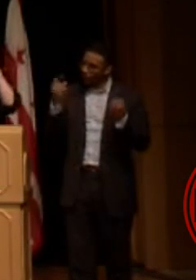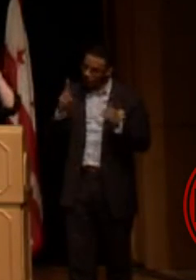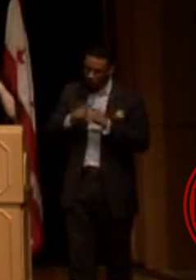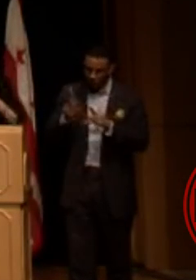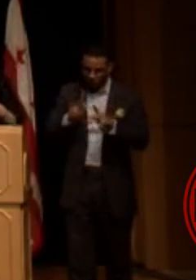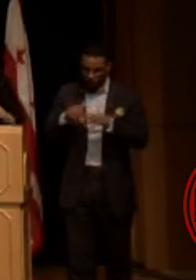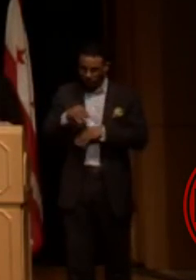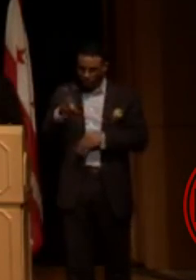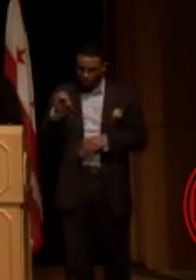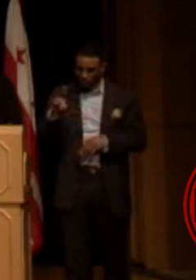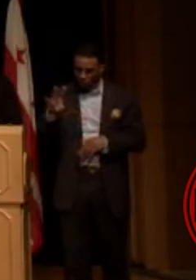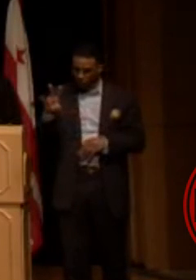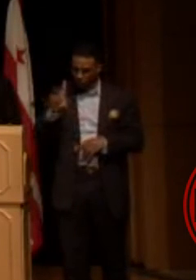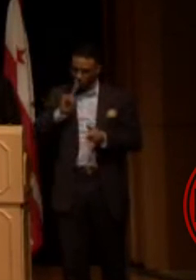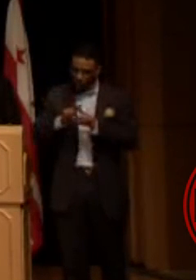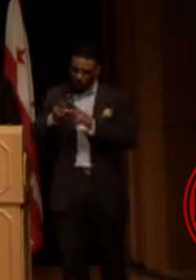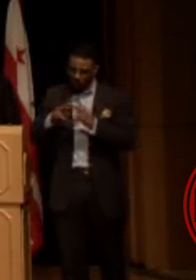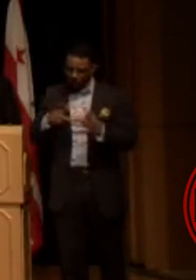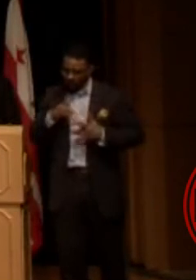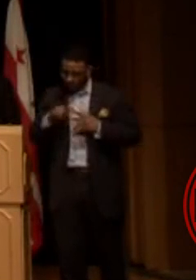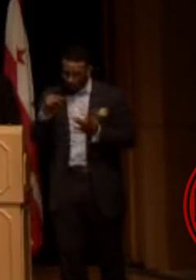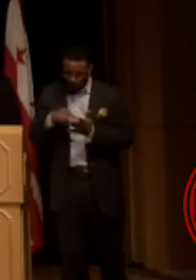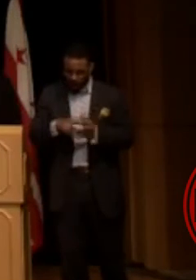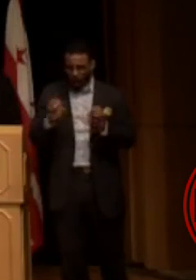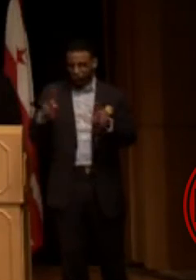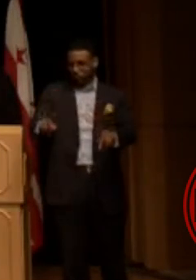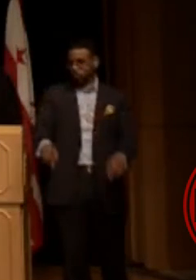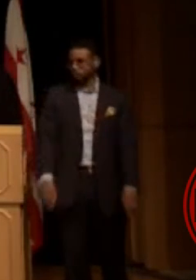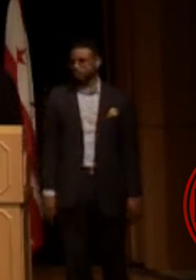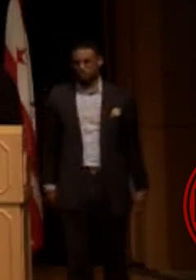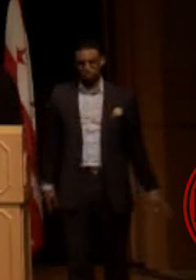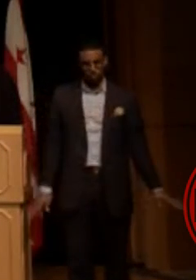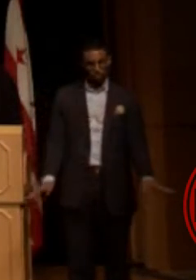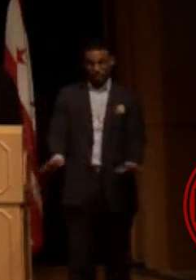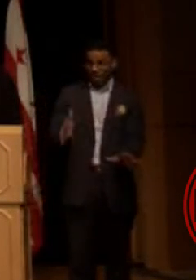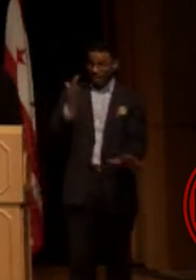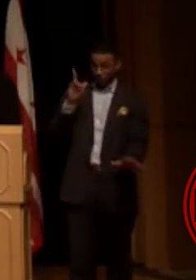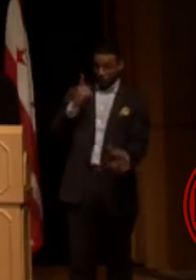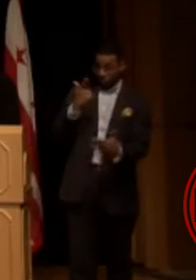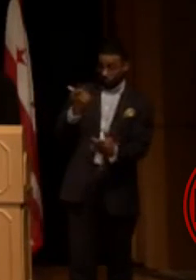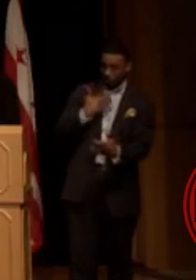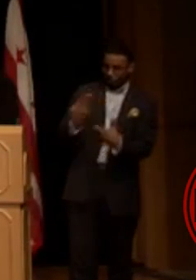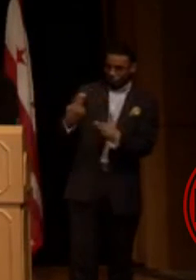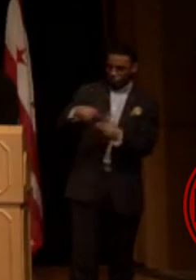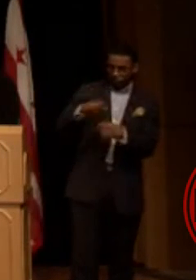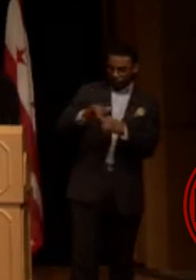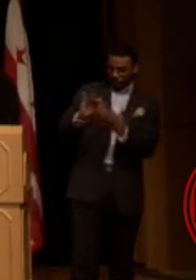7 THAT ARE ALSO VERY EXCITED ABOUT THIS OPPORTUNITY SO IF YOU ARE INTERESTED PLEASE JOIN US AT THAT COMMUNITY DEVELOPMENT